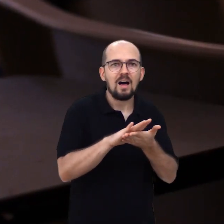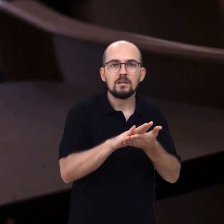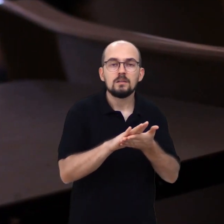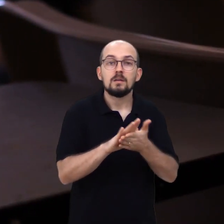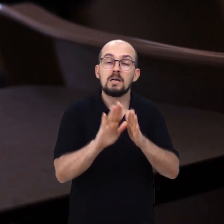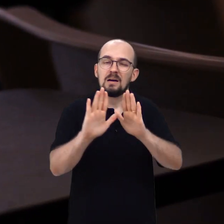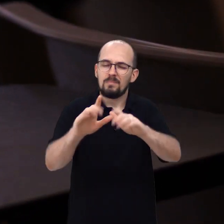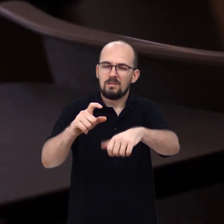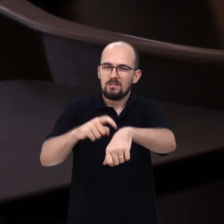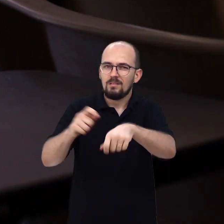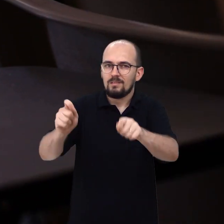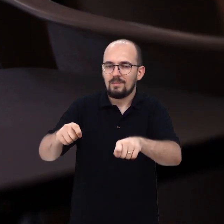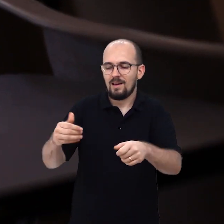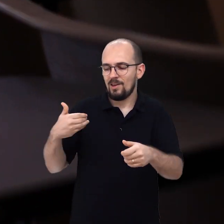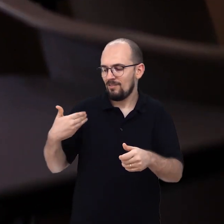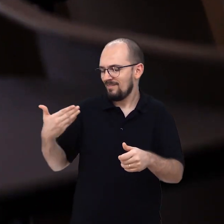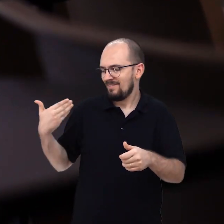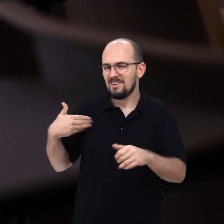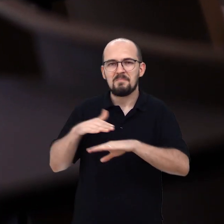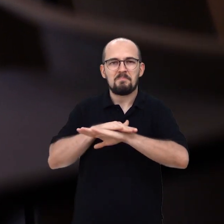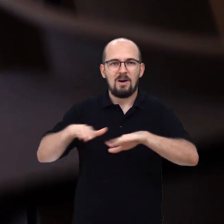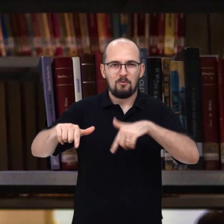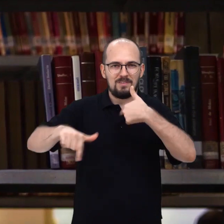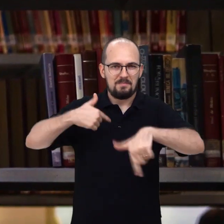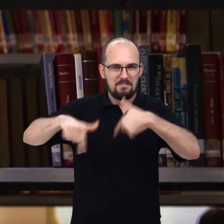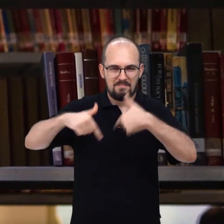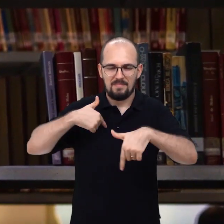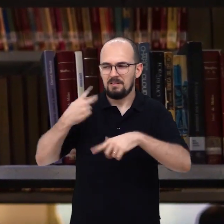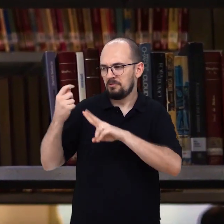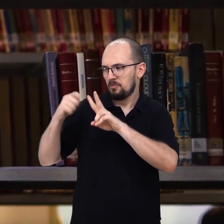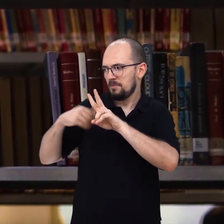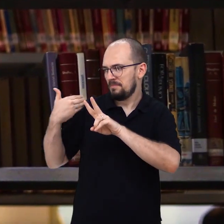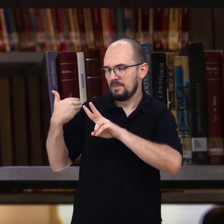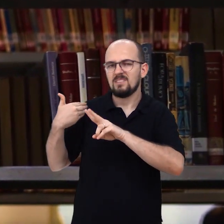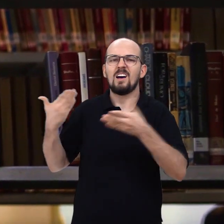But there's still time, kid. I stopped working, it’s been two months already. So I'll go back…